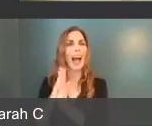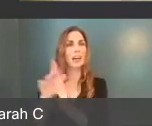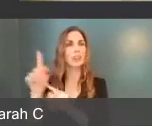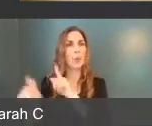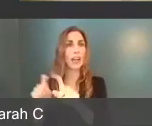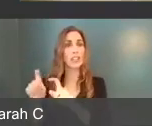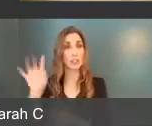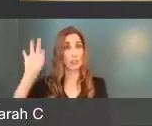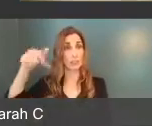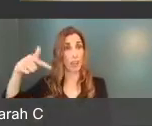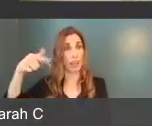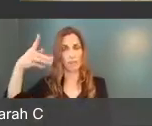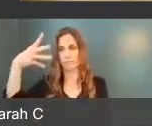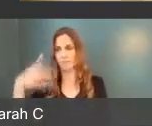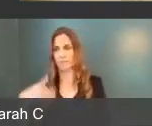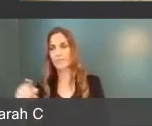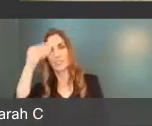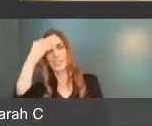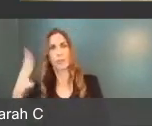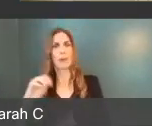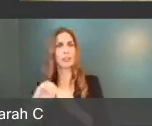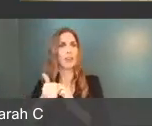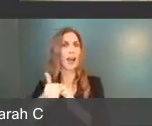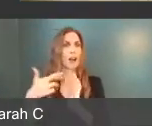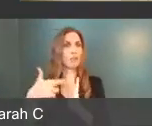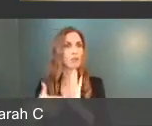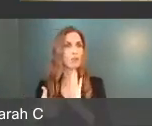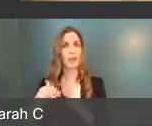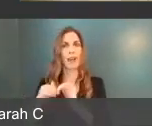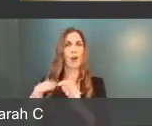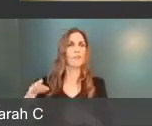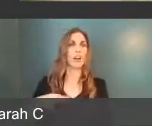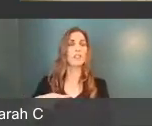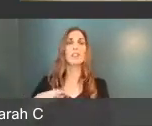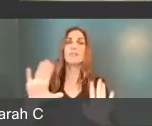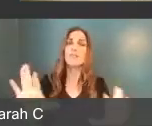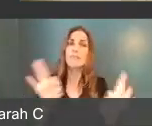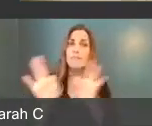Reserve Corps and how to volunteer. Now despite its name, I want to be very clear here, despite its name